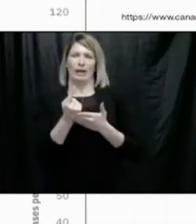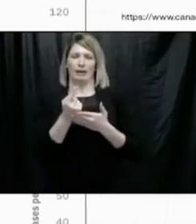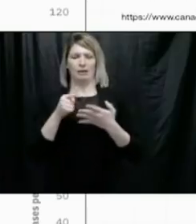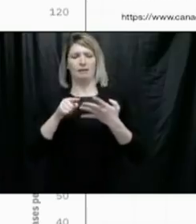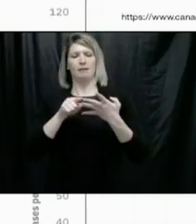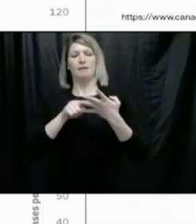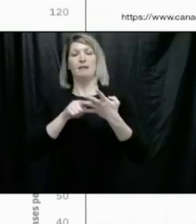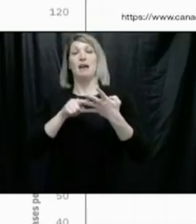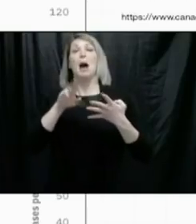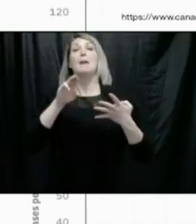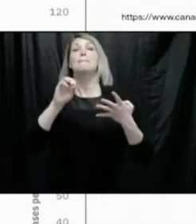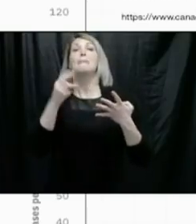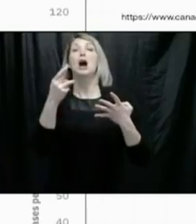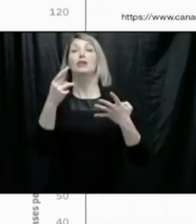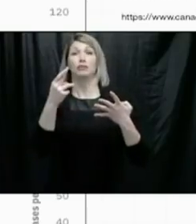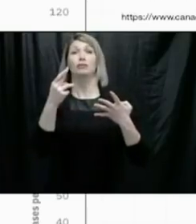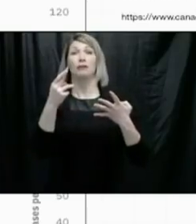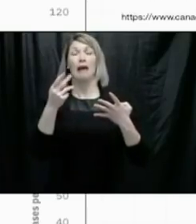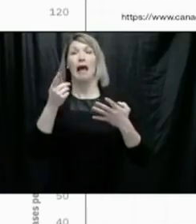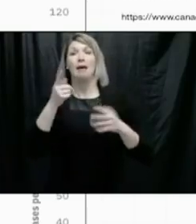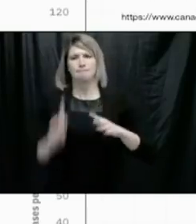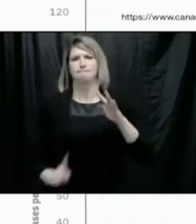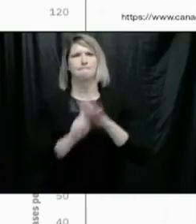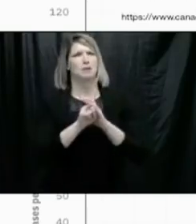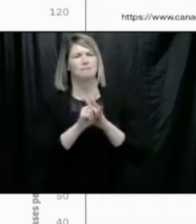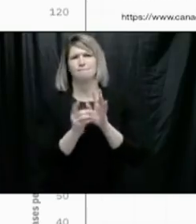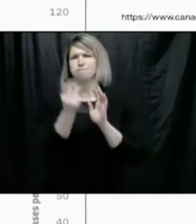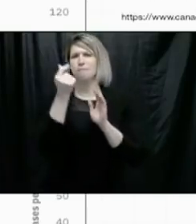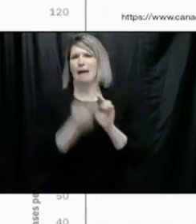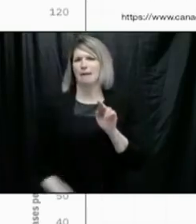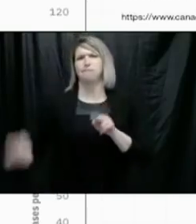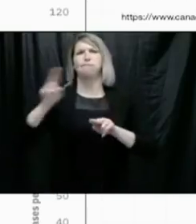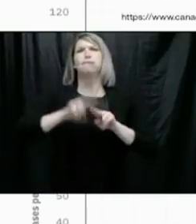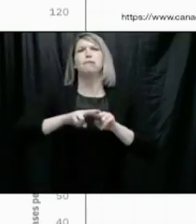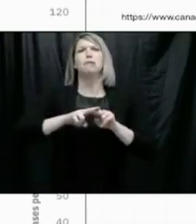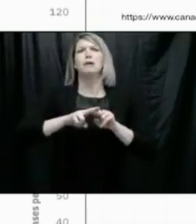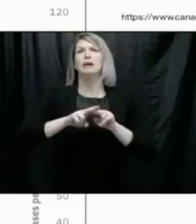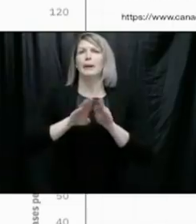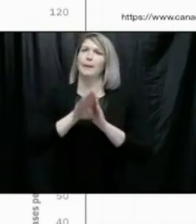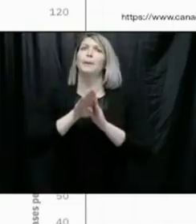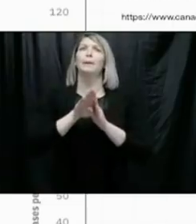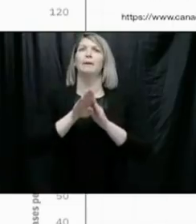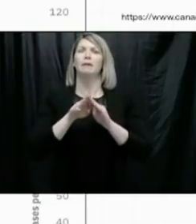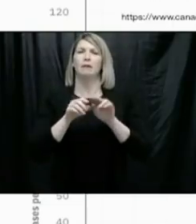AROUND THE THIRD WEEK OF MARCH IT WAS A RAPID INCREASE, ALMOST LIKE THE COVID-19 SPRINTED OUT